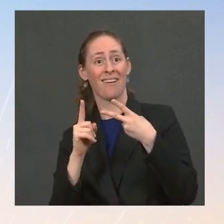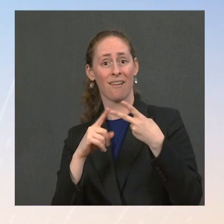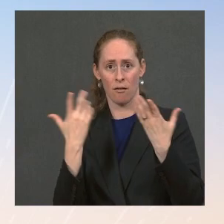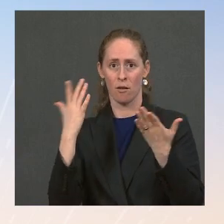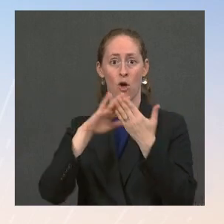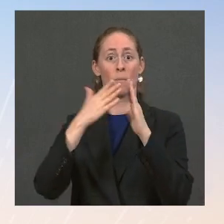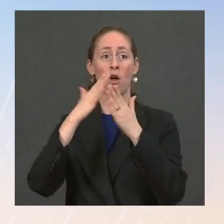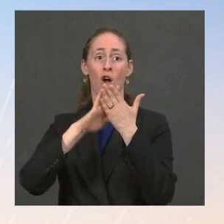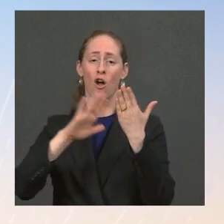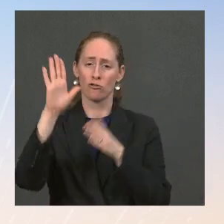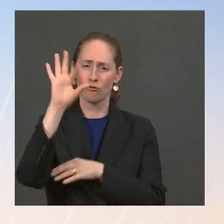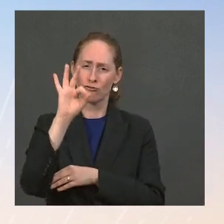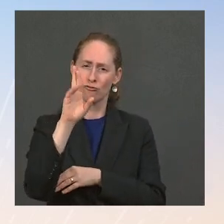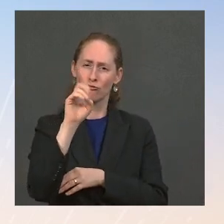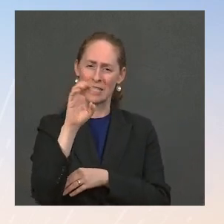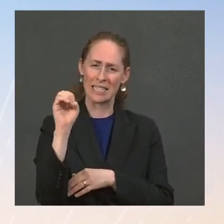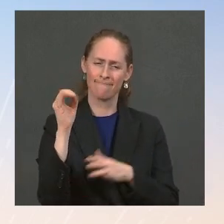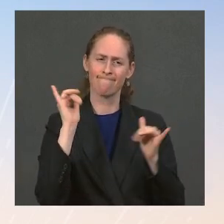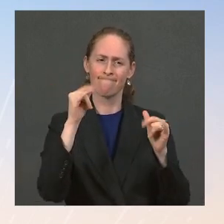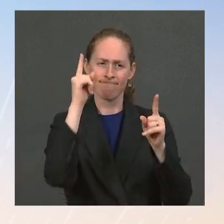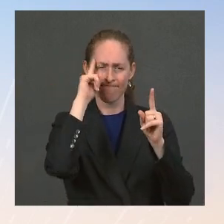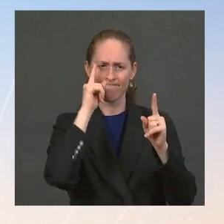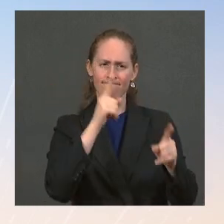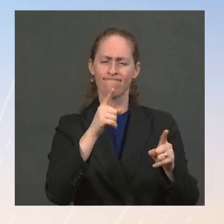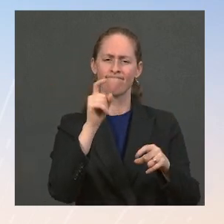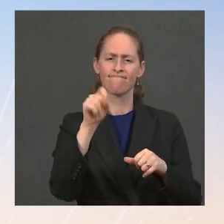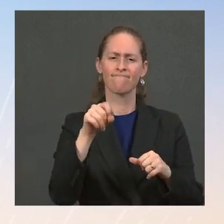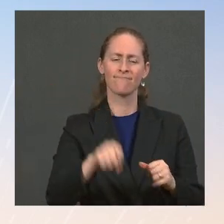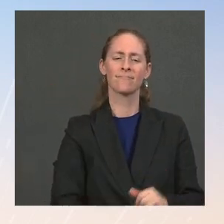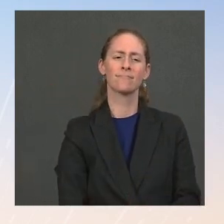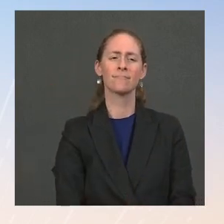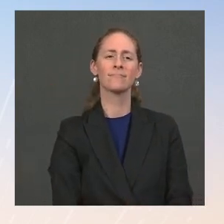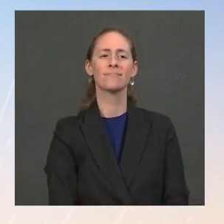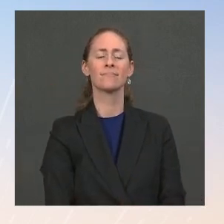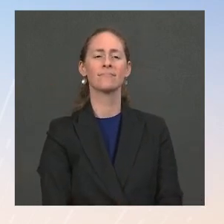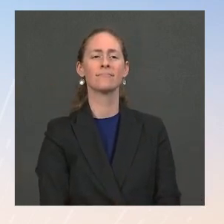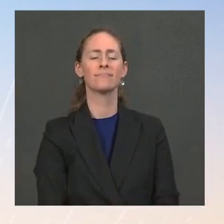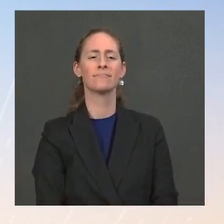And he also continues to -- would welcome a bill sent by Congress that would --